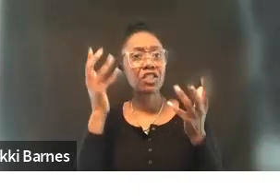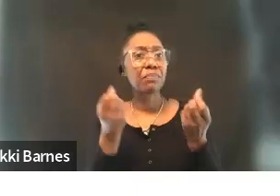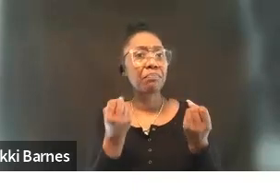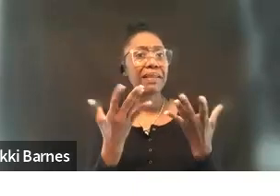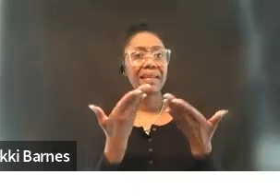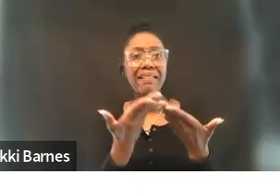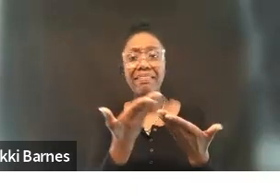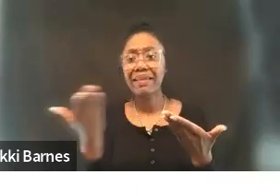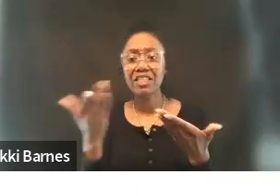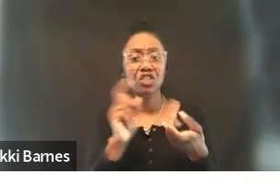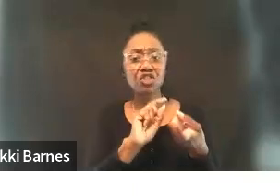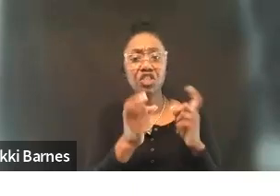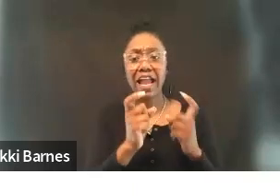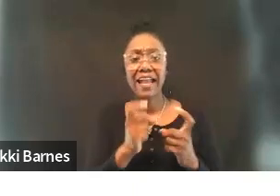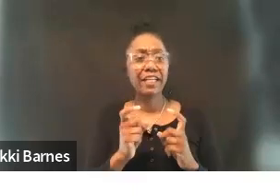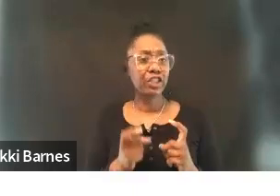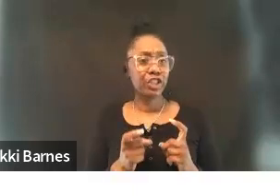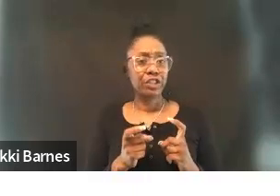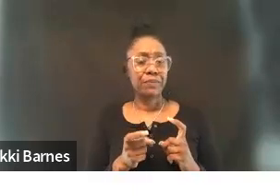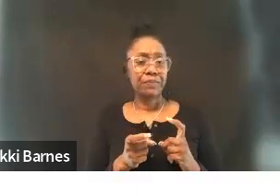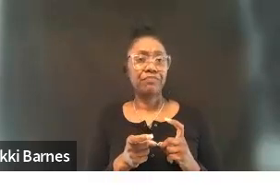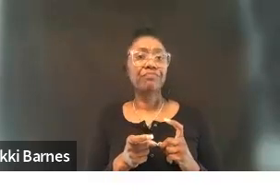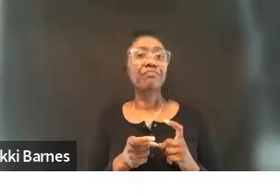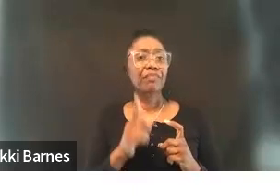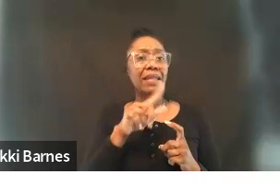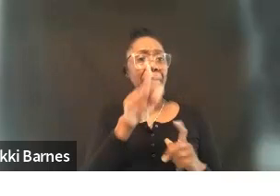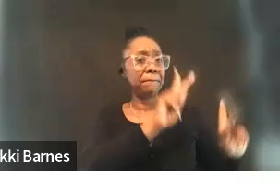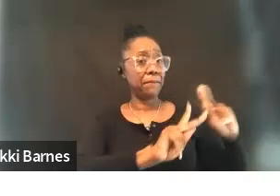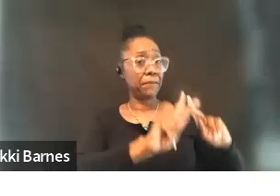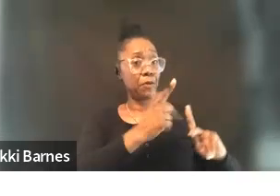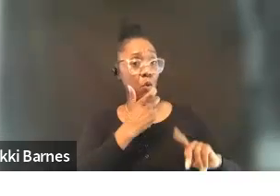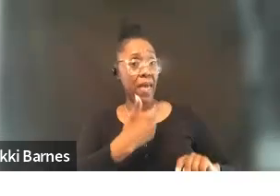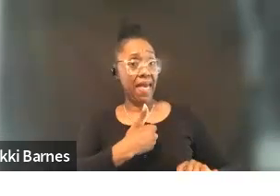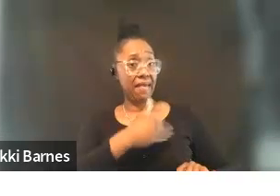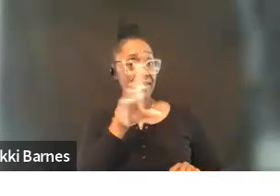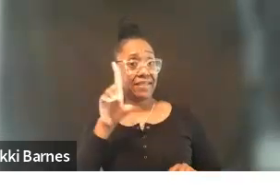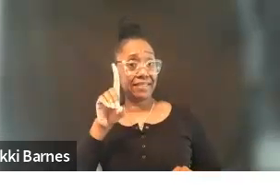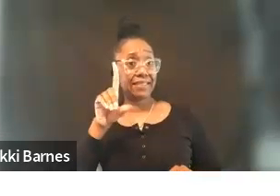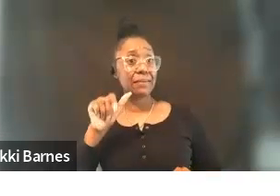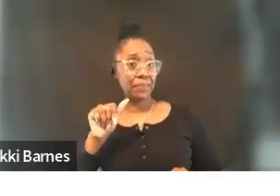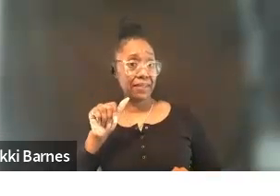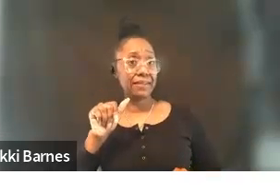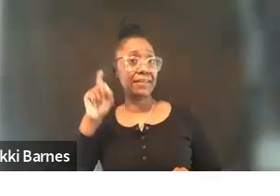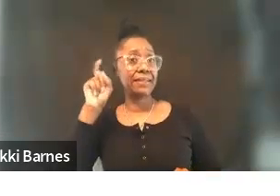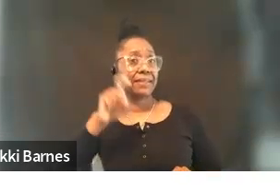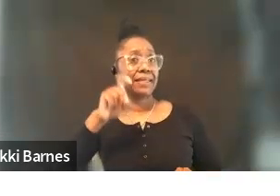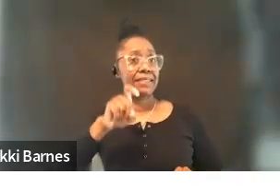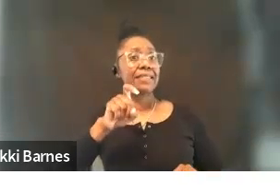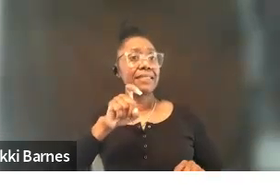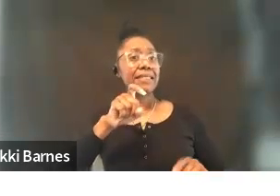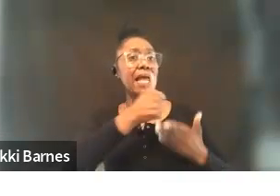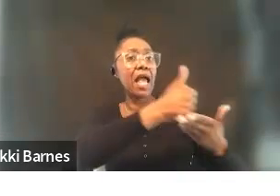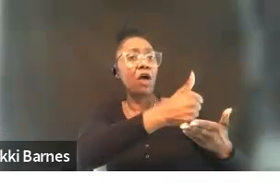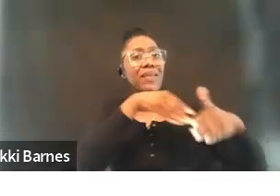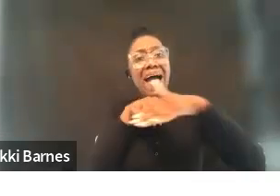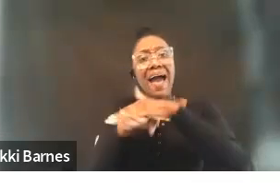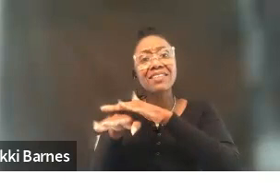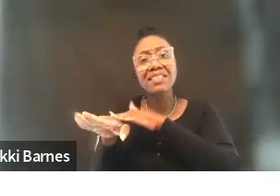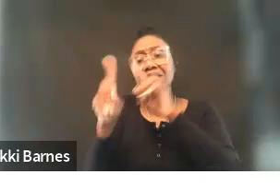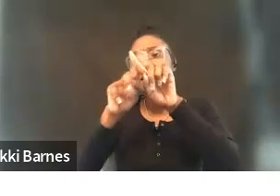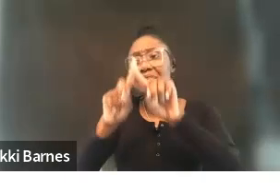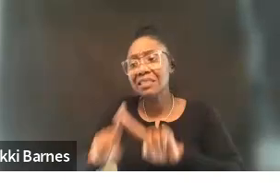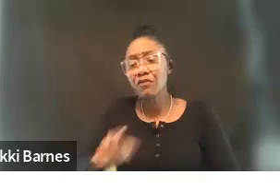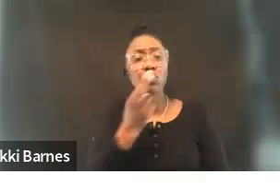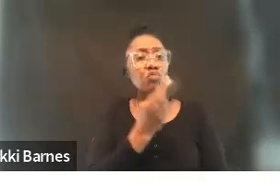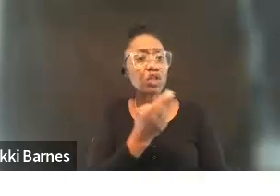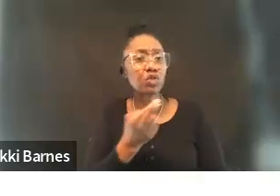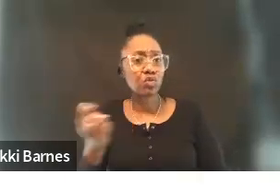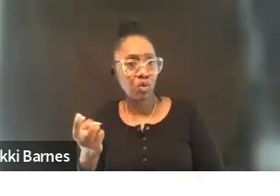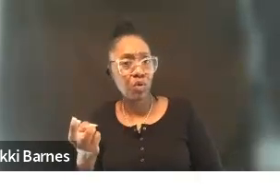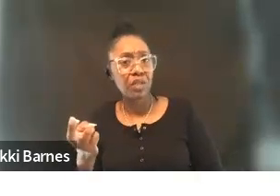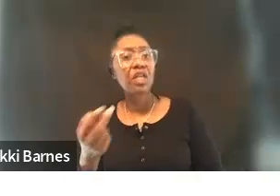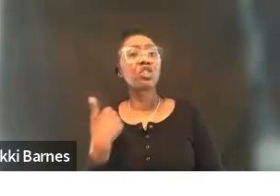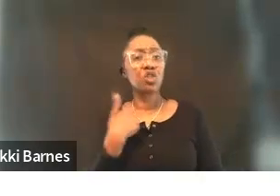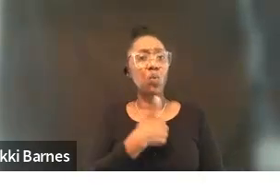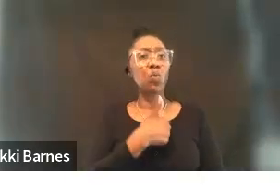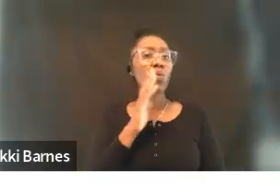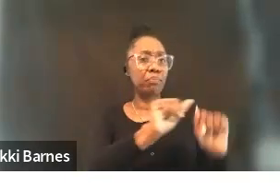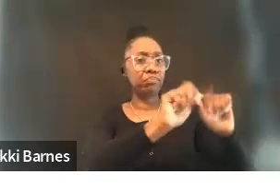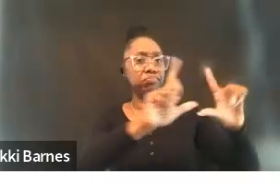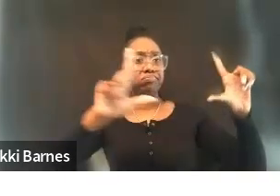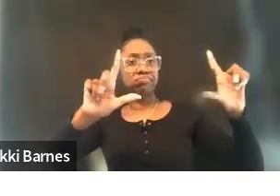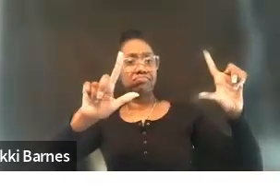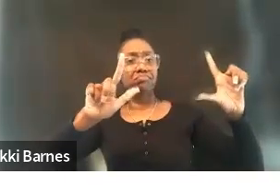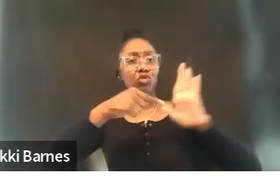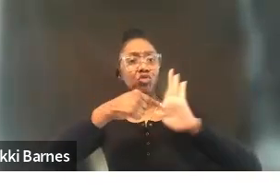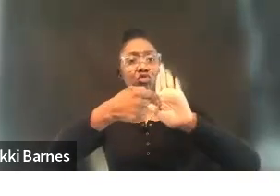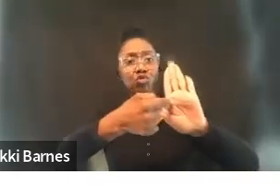In many of the systems that individuals with disability and their families need to access. That kind of led to some of what Ashley and I are going to share with you today and some of the work and the.